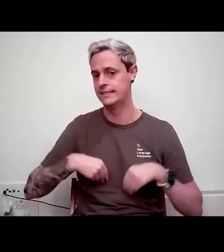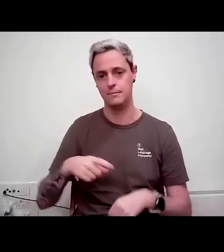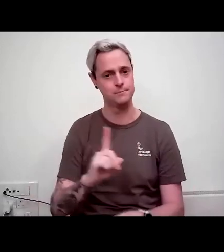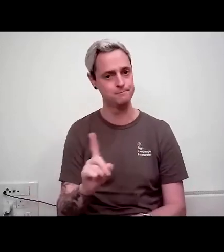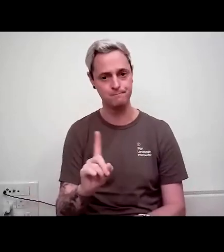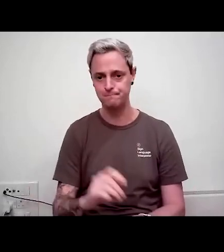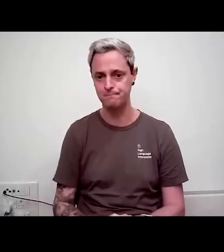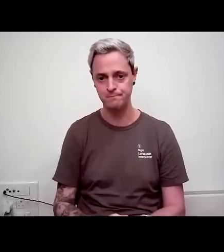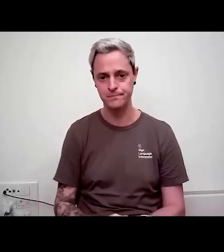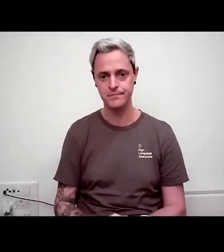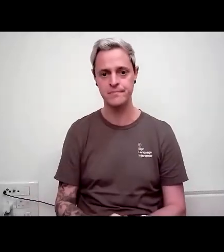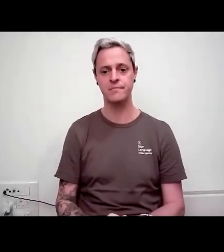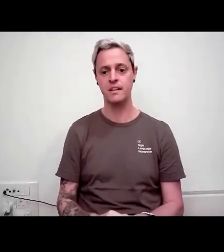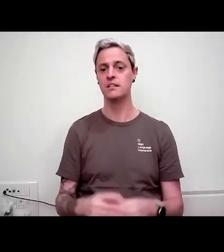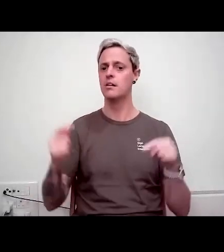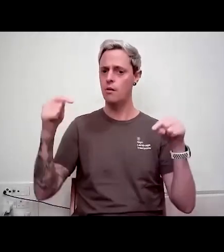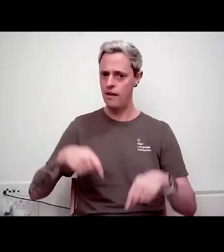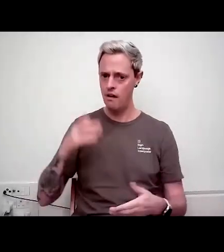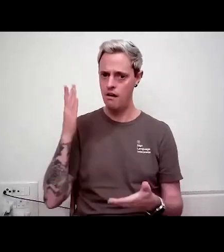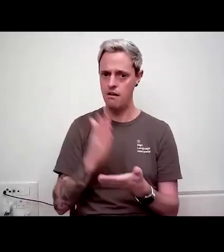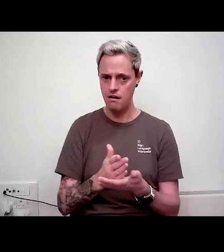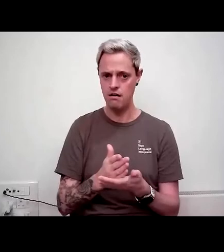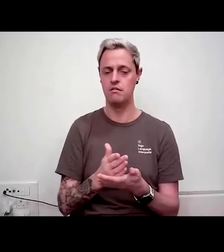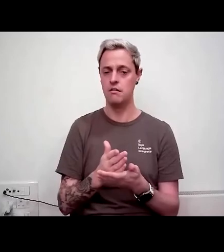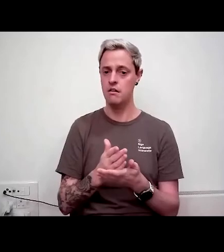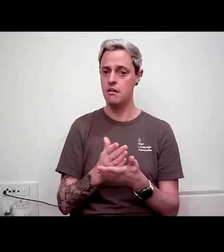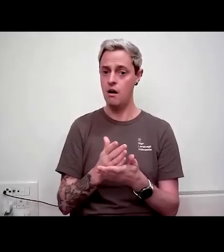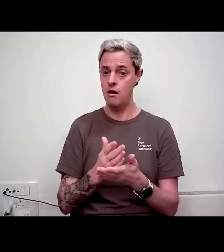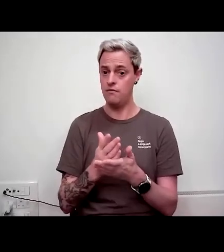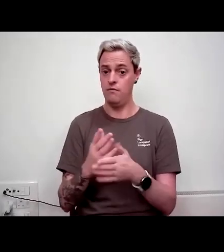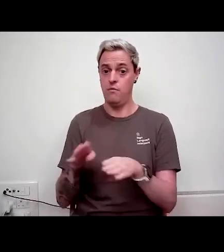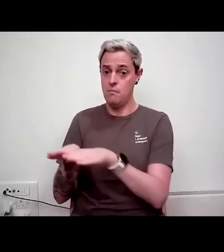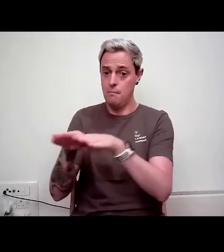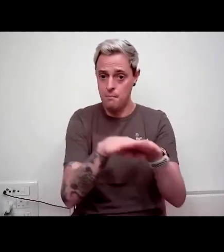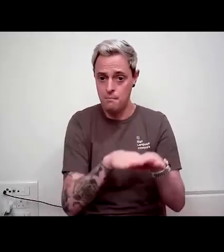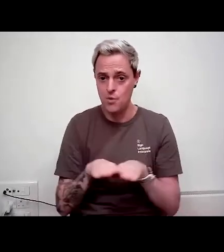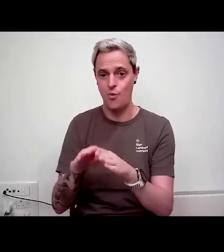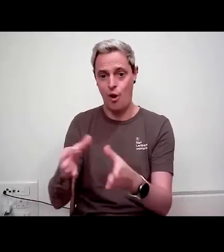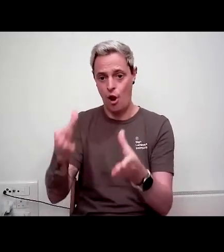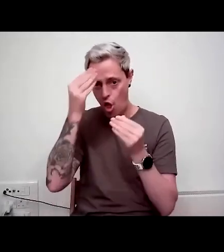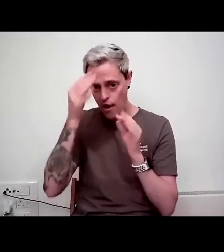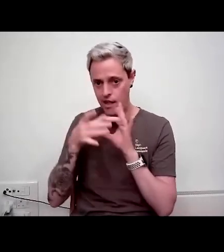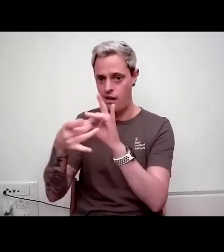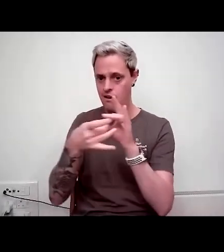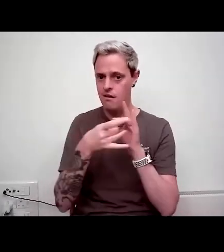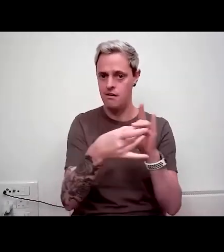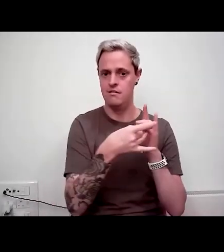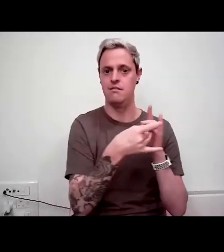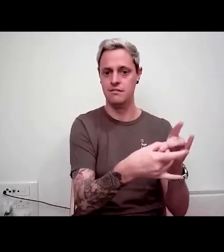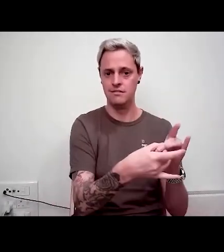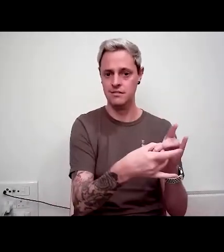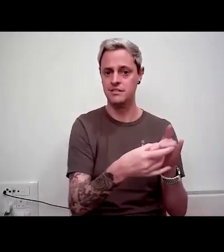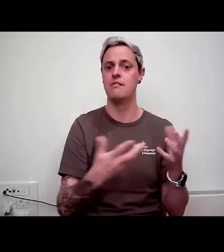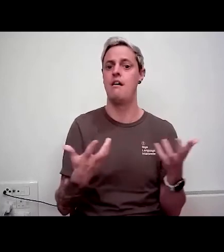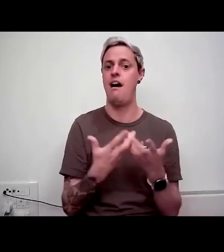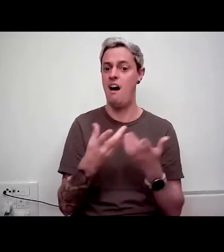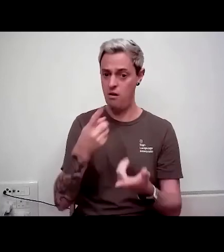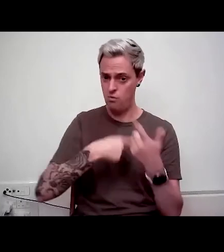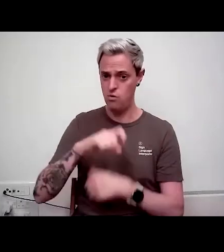We want this space to be a place of mutual learning from one another and that requires us to be vulnerable with one another,